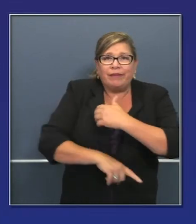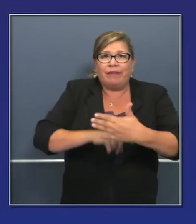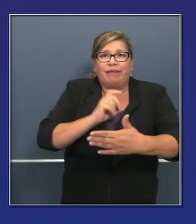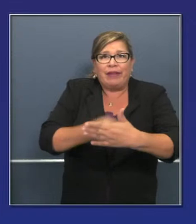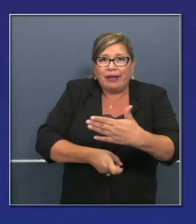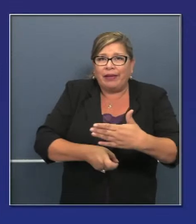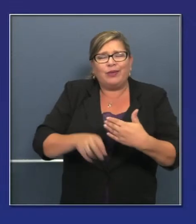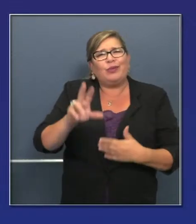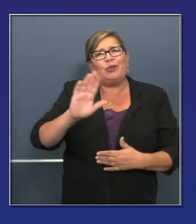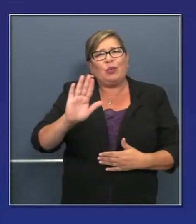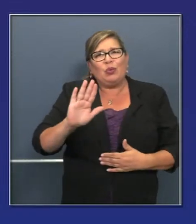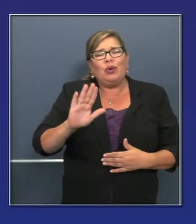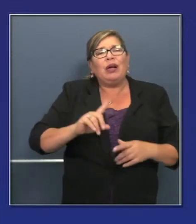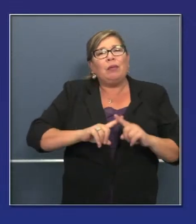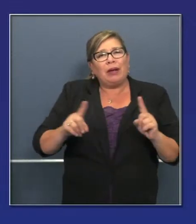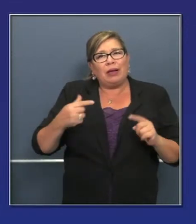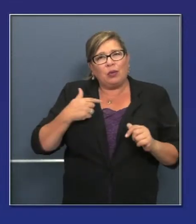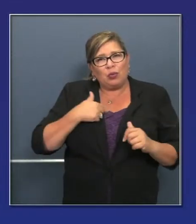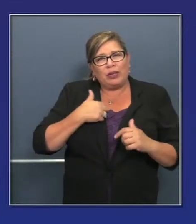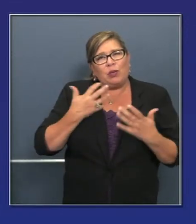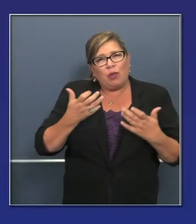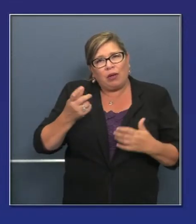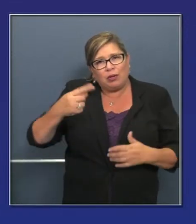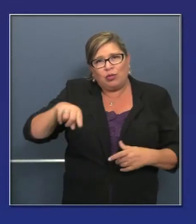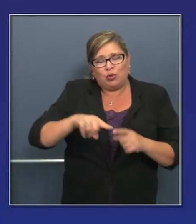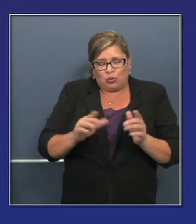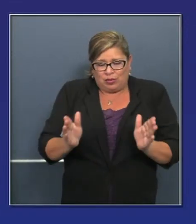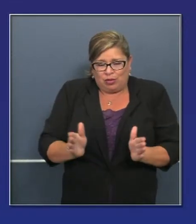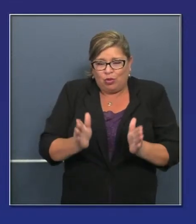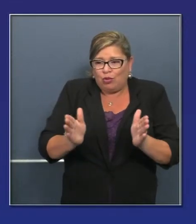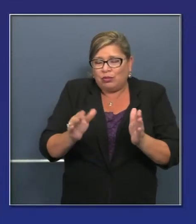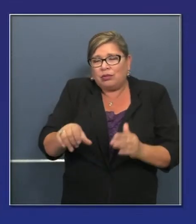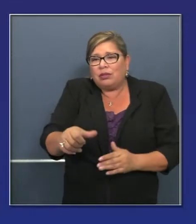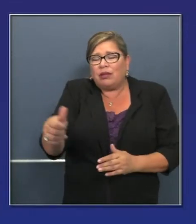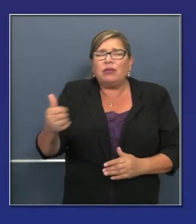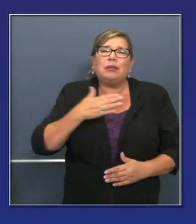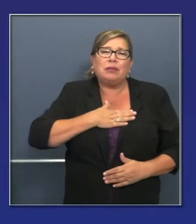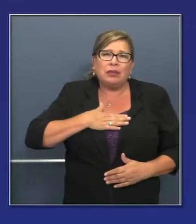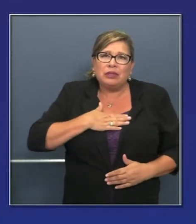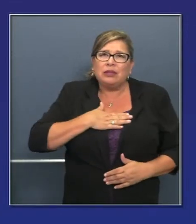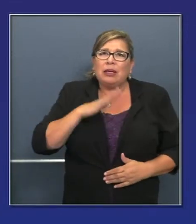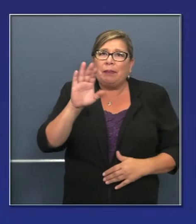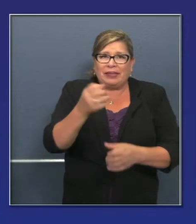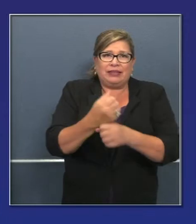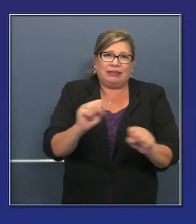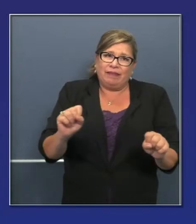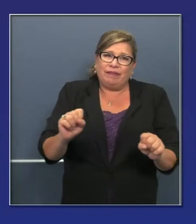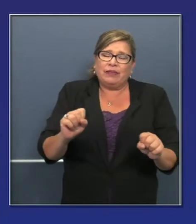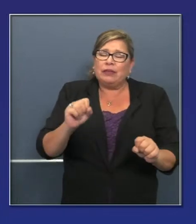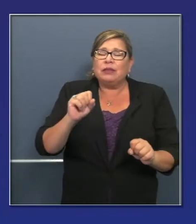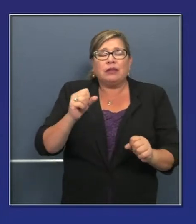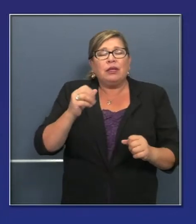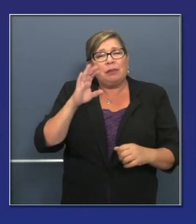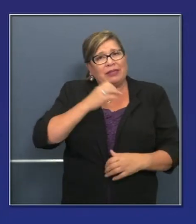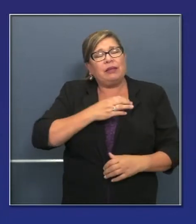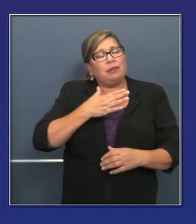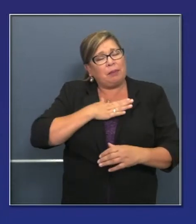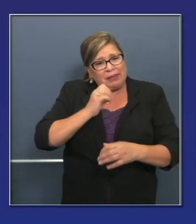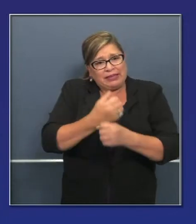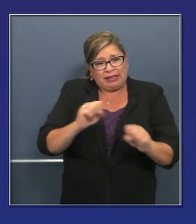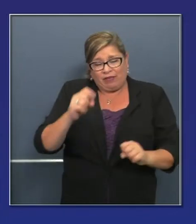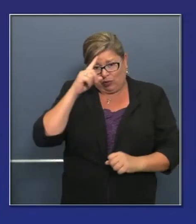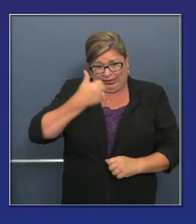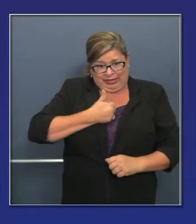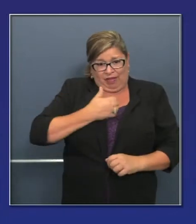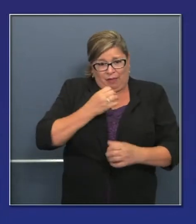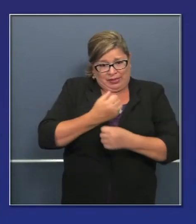want people to encourage others to be safe not only for yourself but for others as well wash your